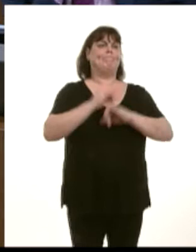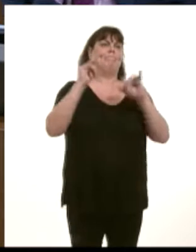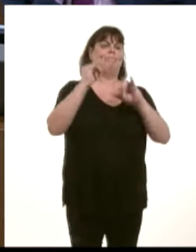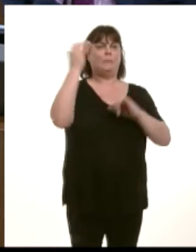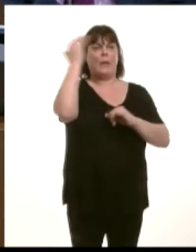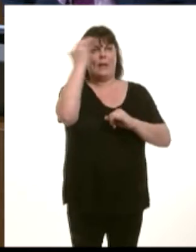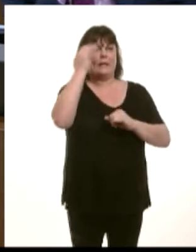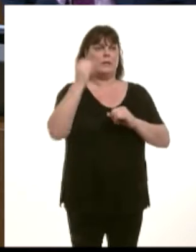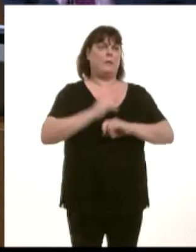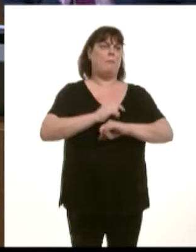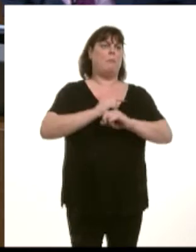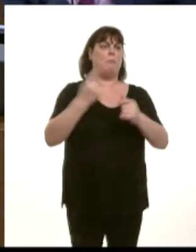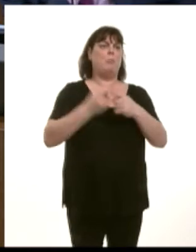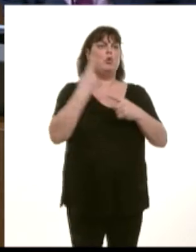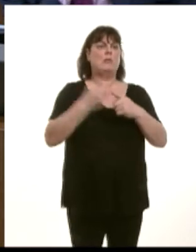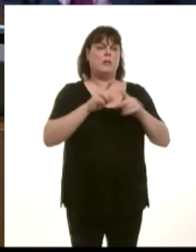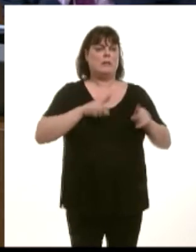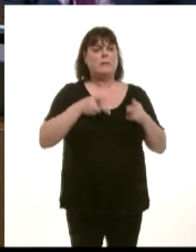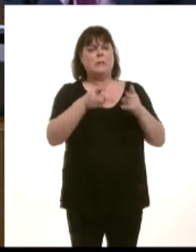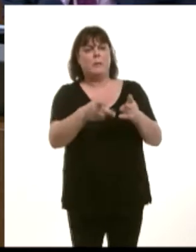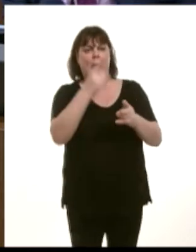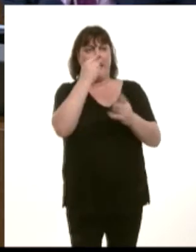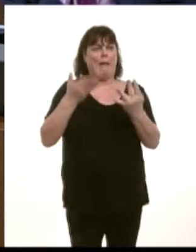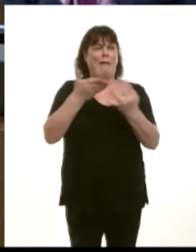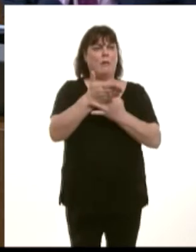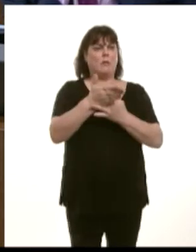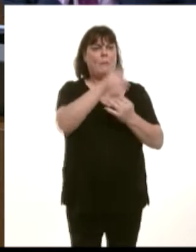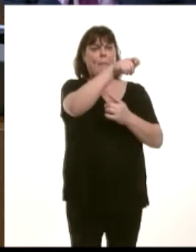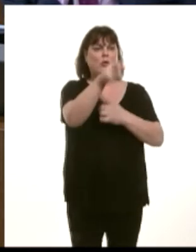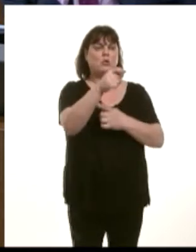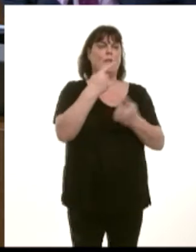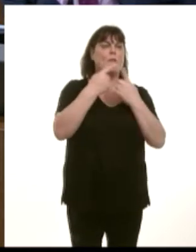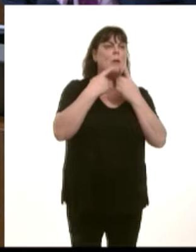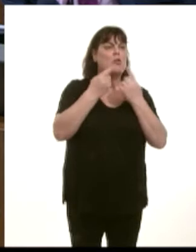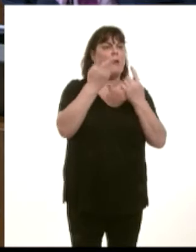able to have instant access to details of a patient’s previous A&E visits, and, so,